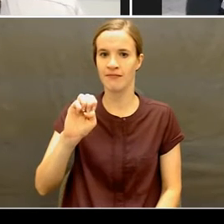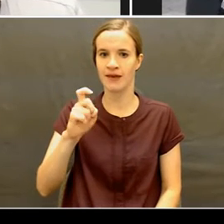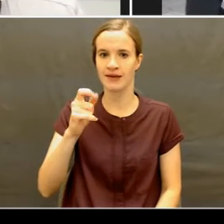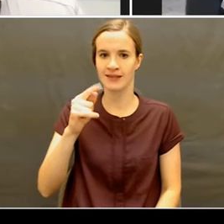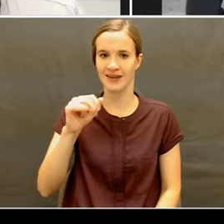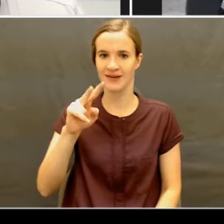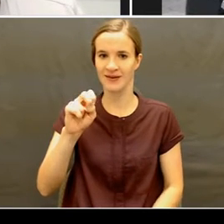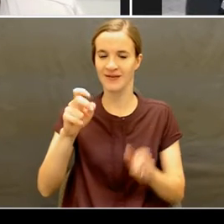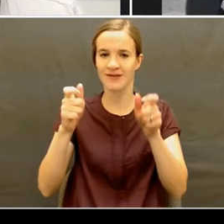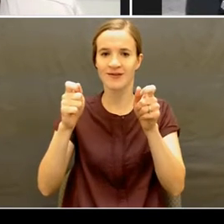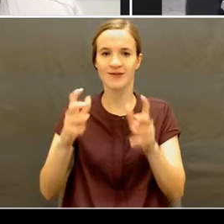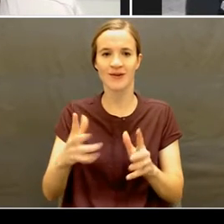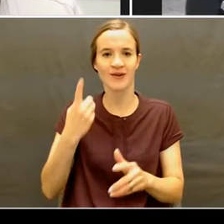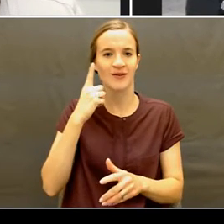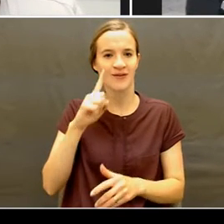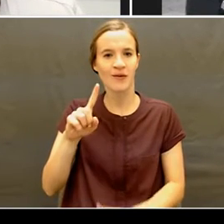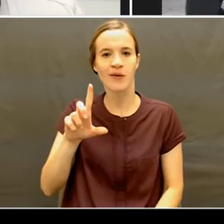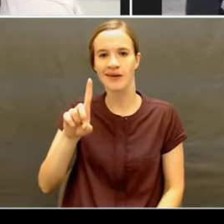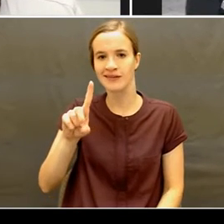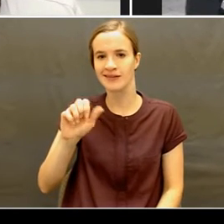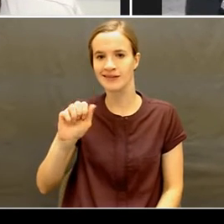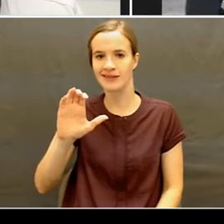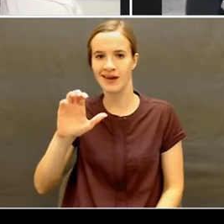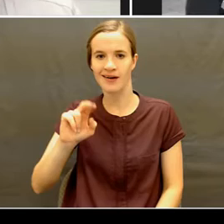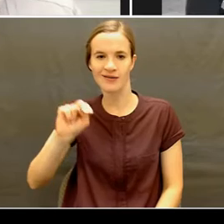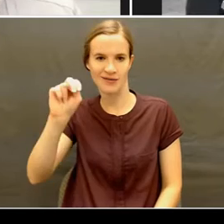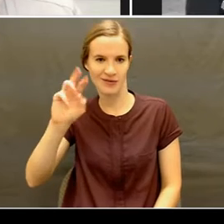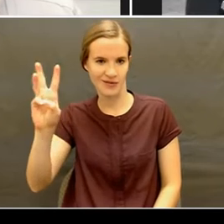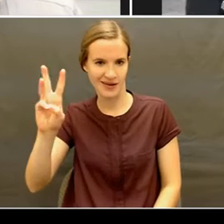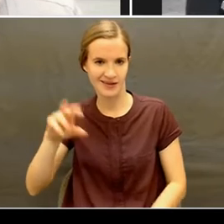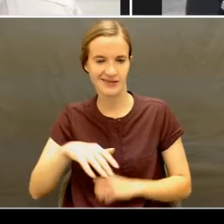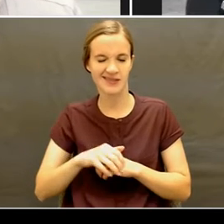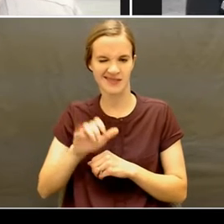Northwest, a Center for Independent Living in Moscow Idaho. Actually offices in Moscow Lewiston,